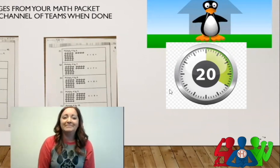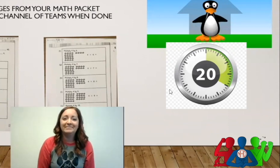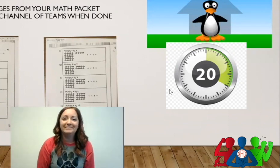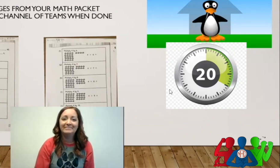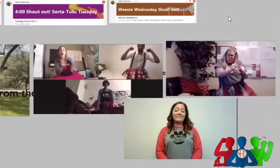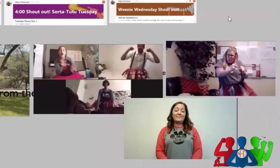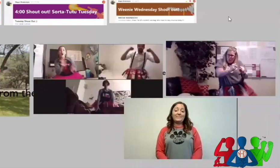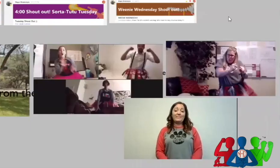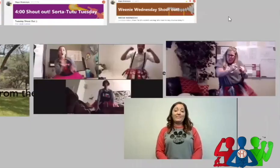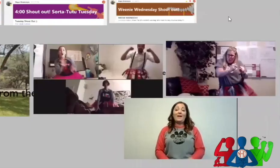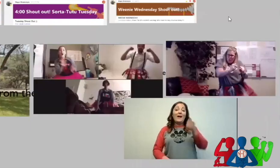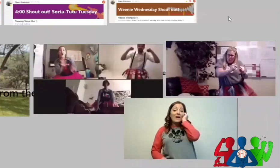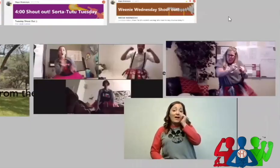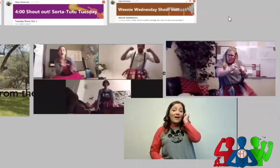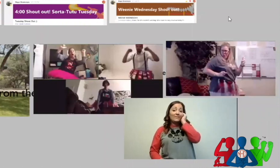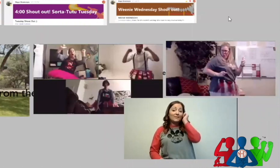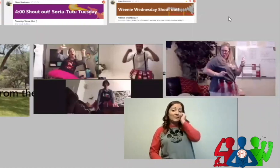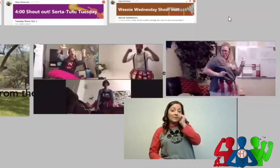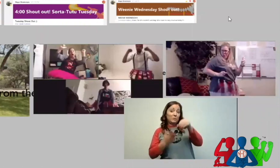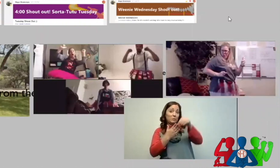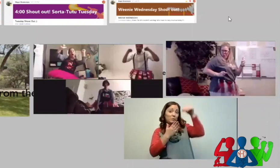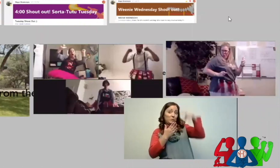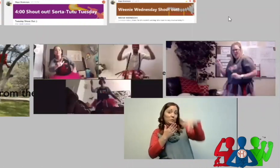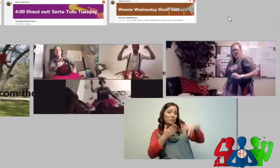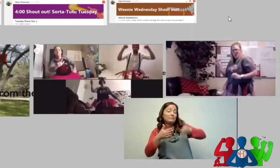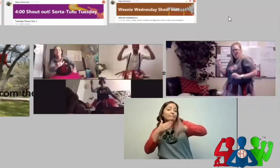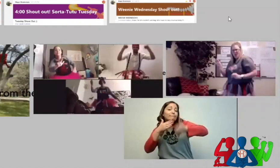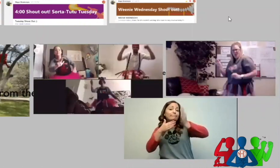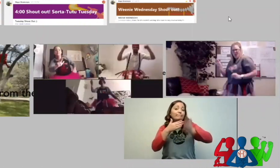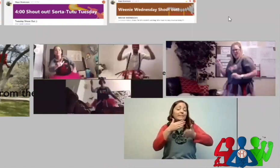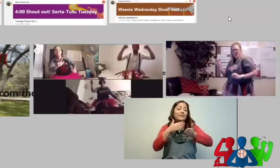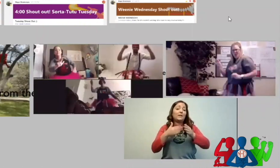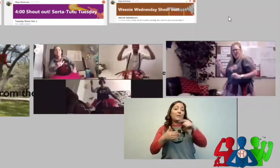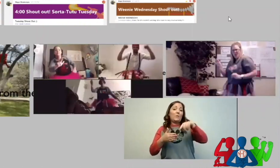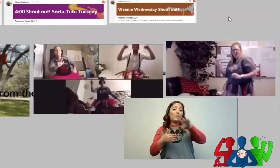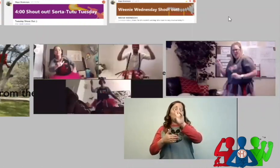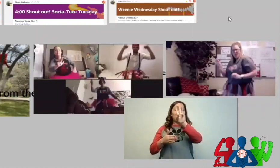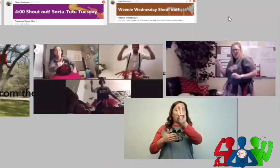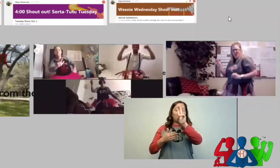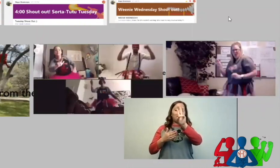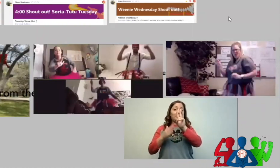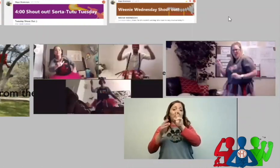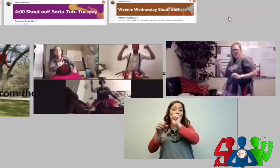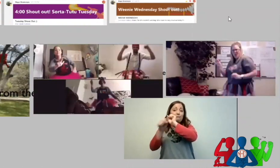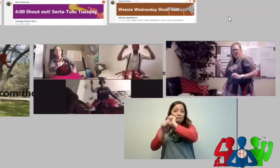so that the students can support their learning of these concepts.